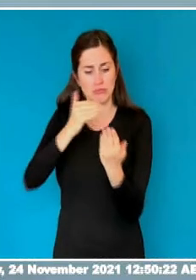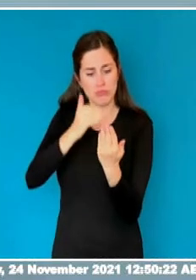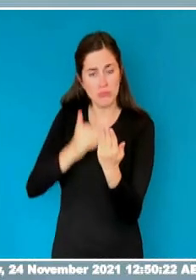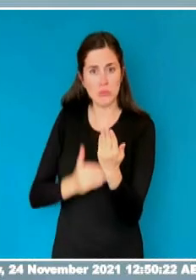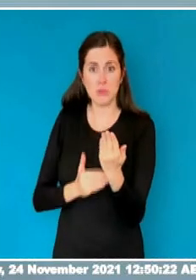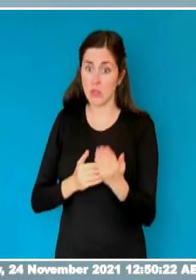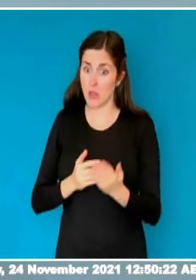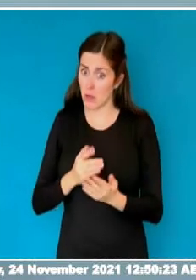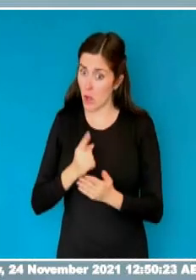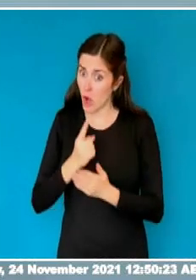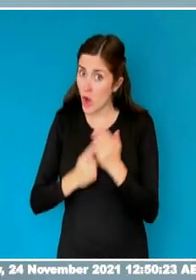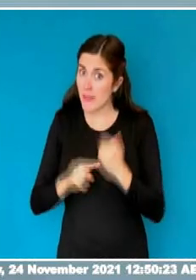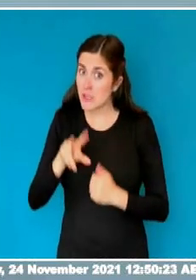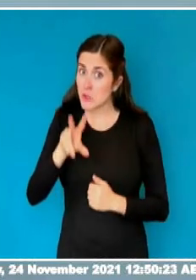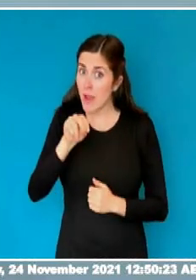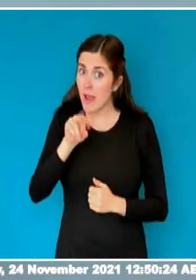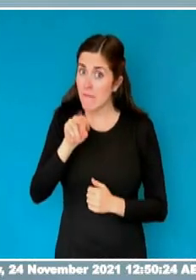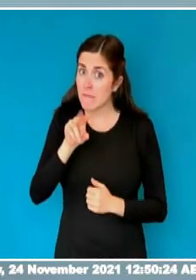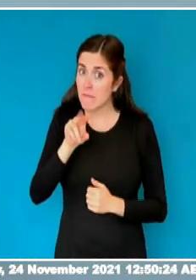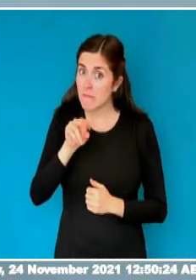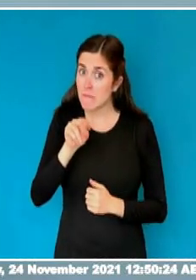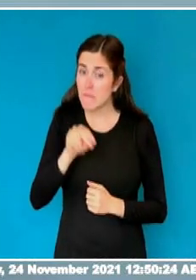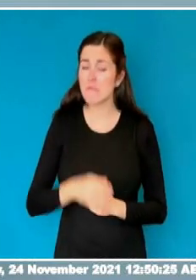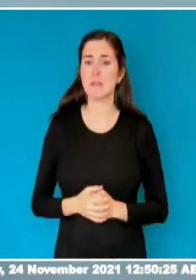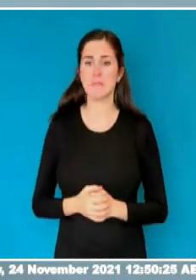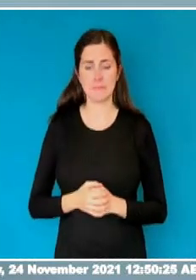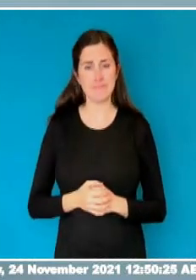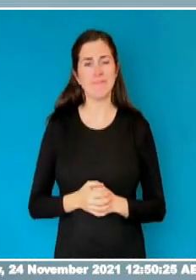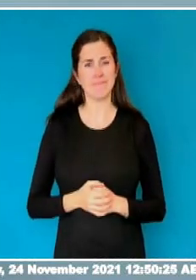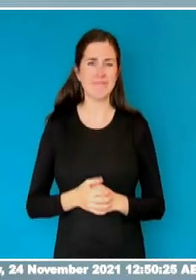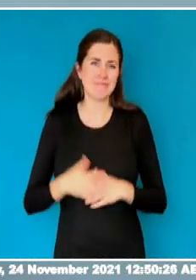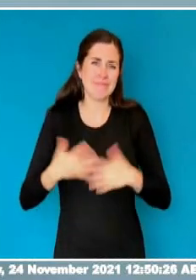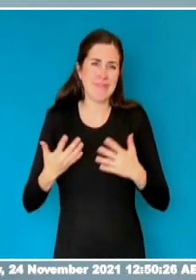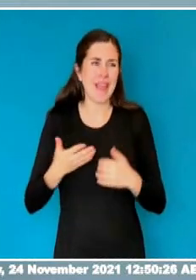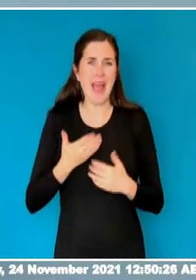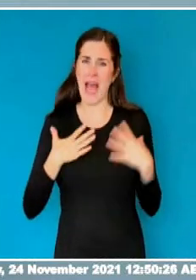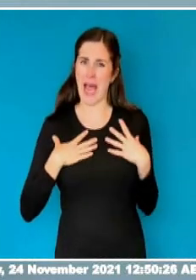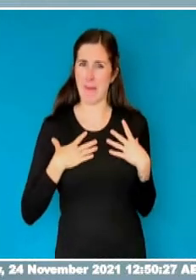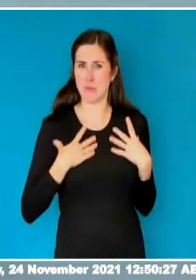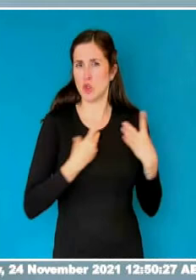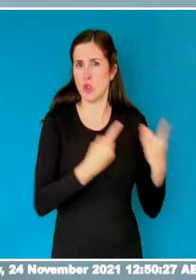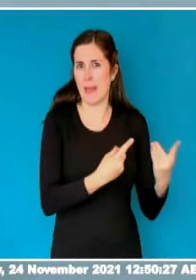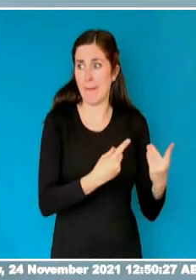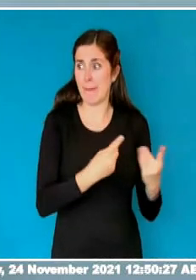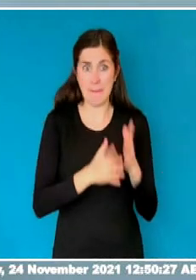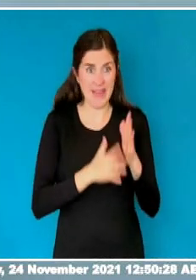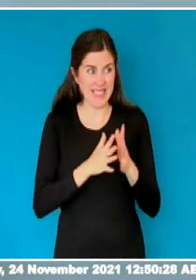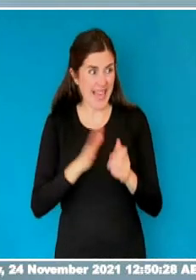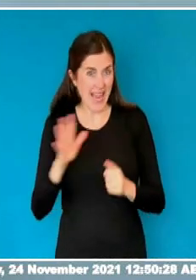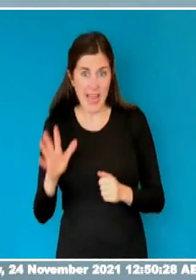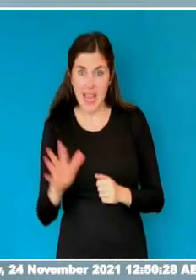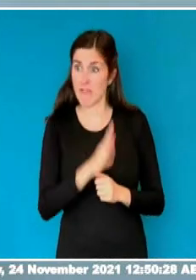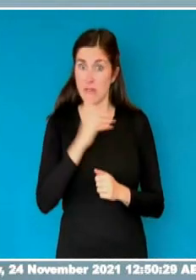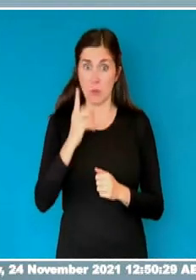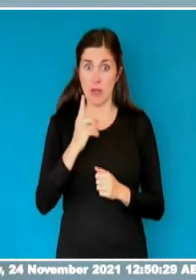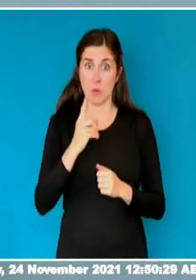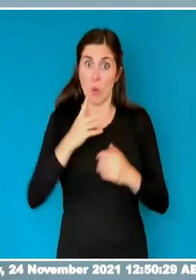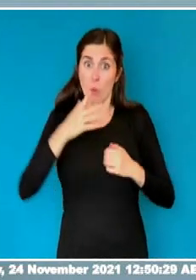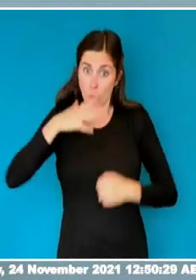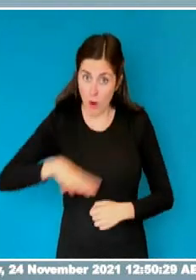Well, as I indicated, it is a voluntary thing so we shouldn't assume that every individual employee will have a passport to begin with.